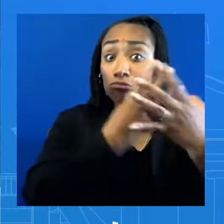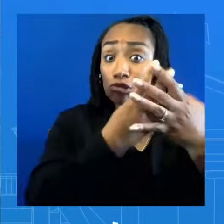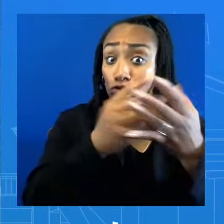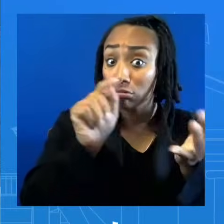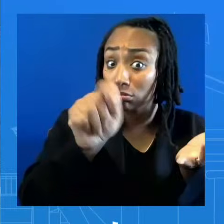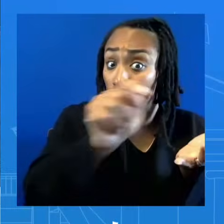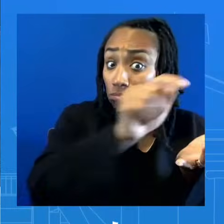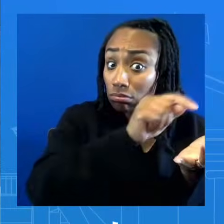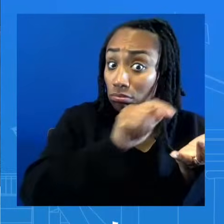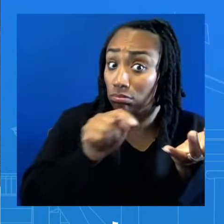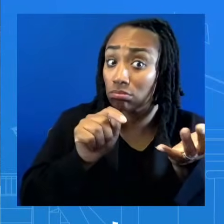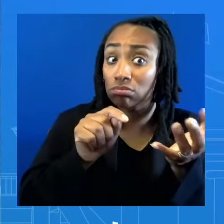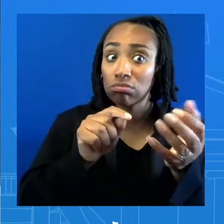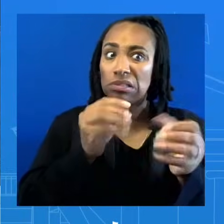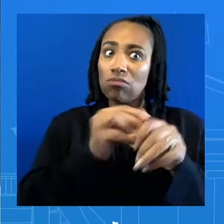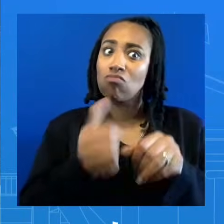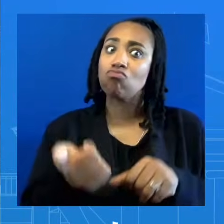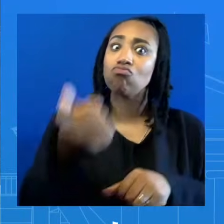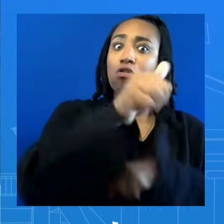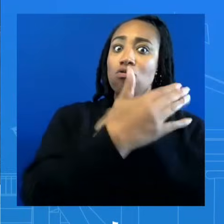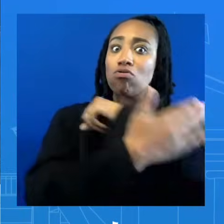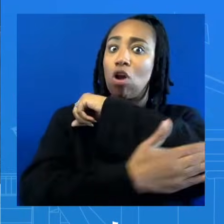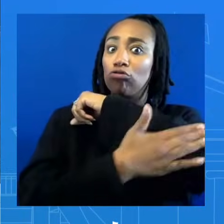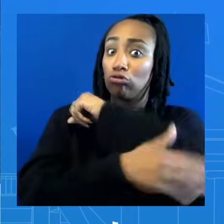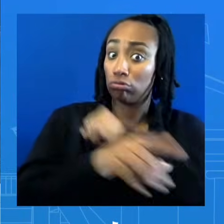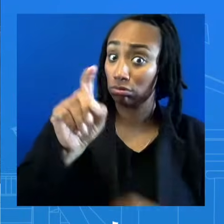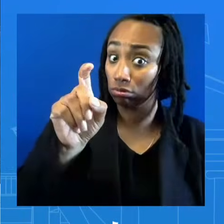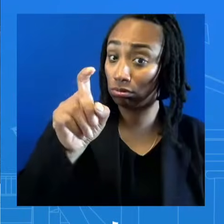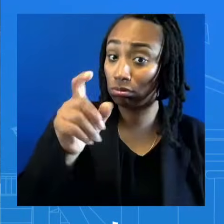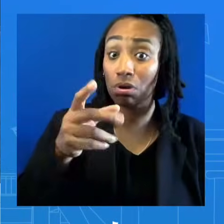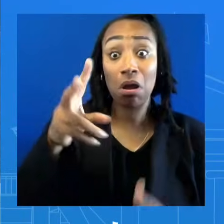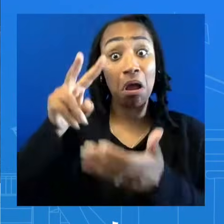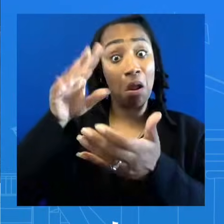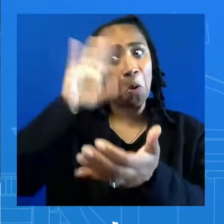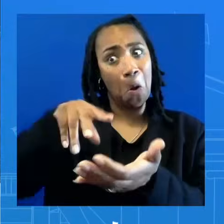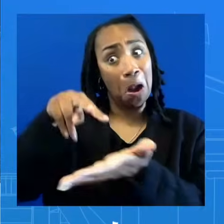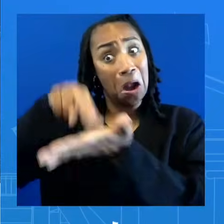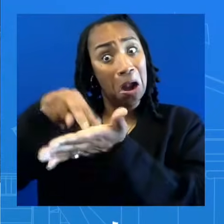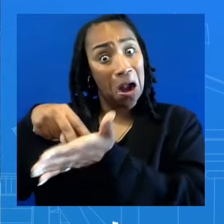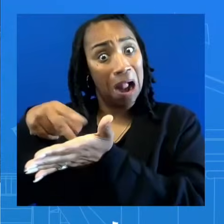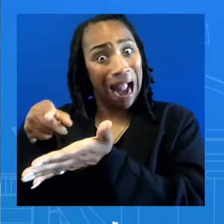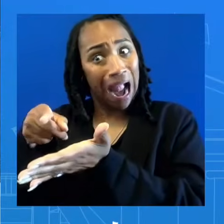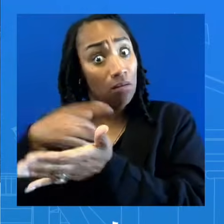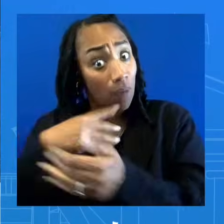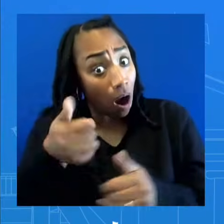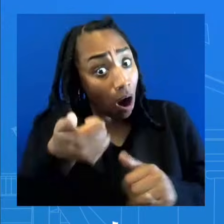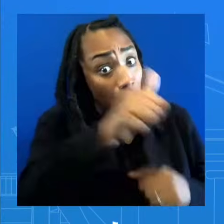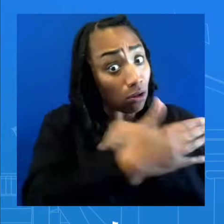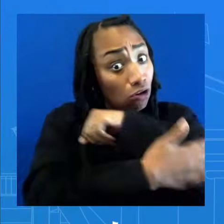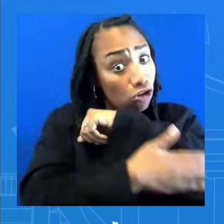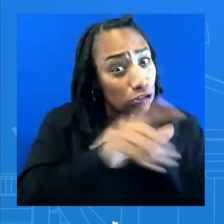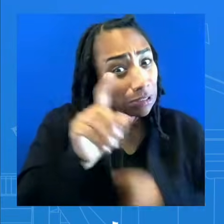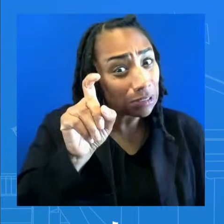And then, regarding Americans, do you have any updates on Austin Tice? Mr. Kirby: On your first question: Not that I'm aware of.